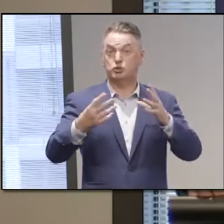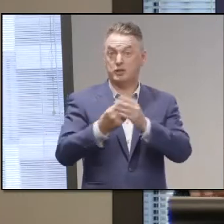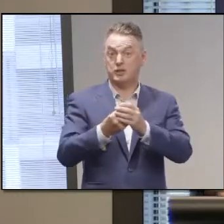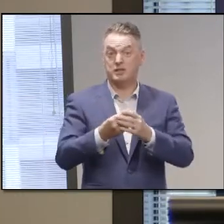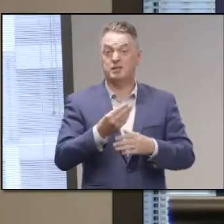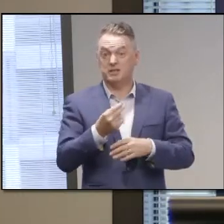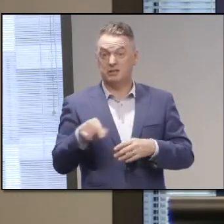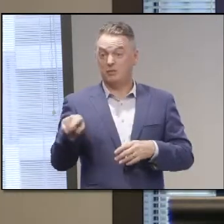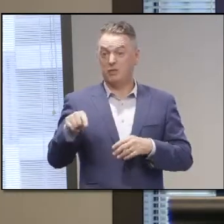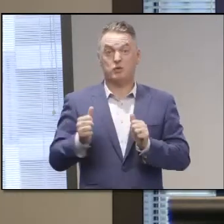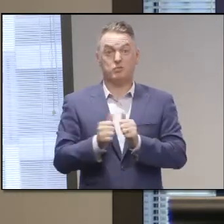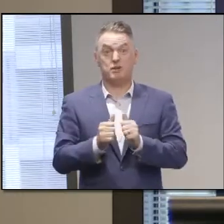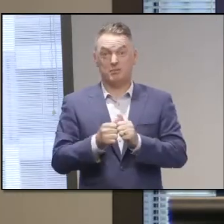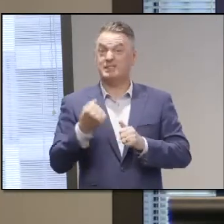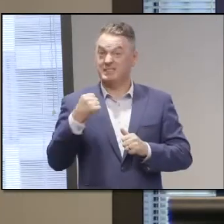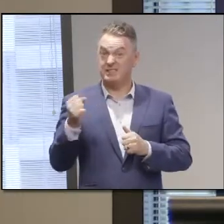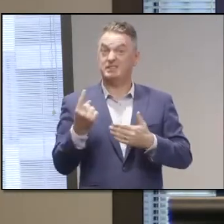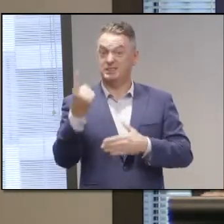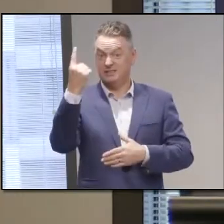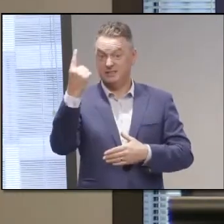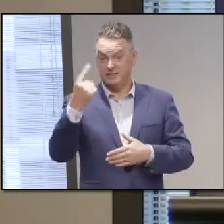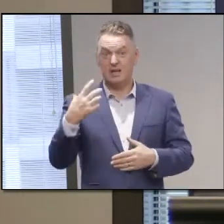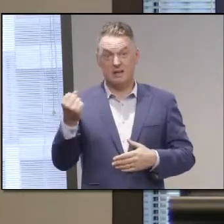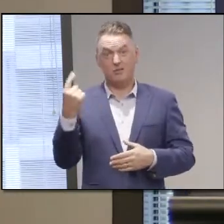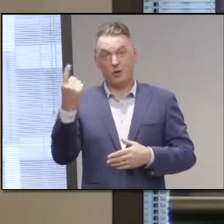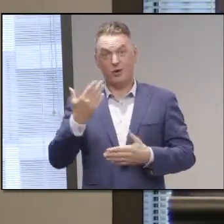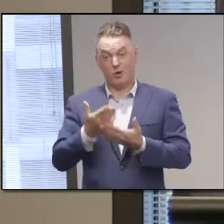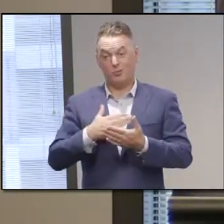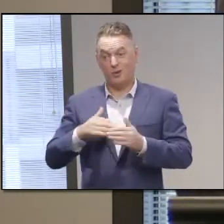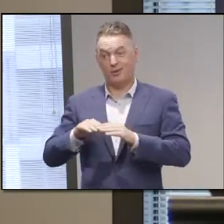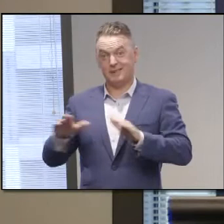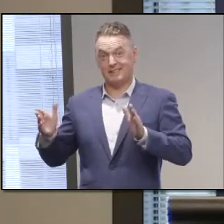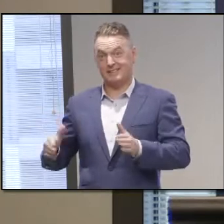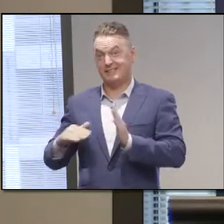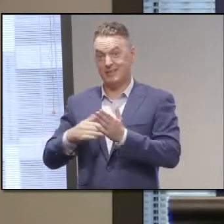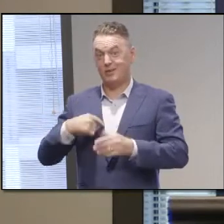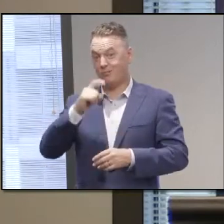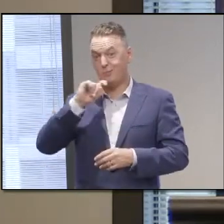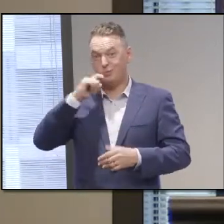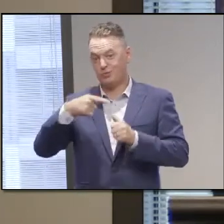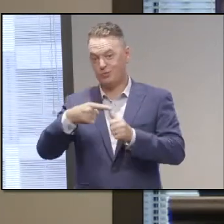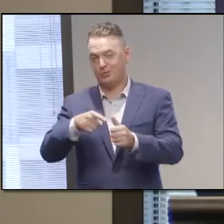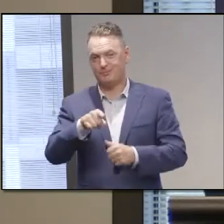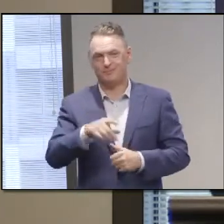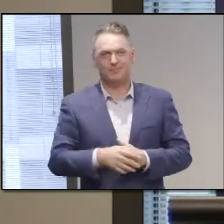out. There's one on my desk that I've promised to get back to you, so yes I m going to talk